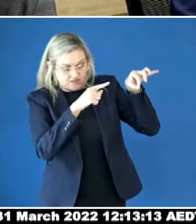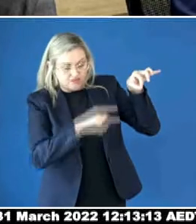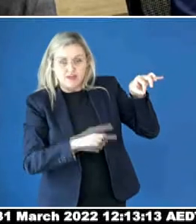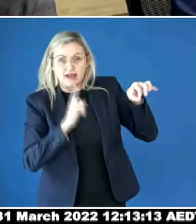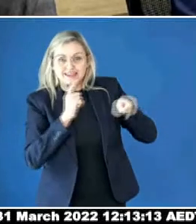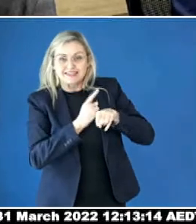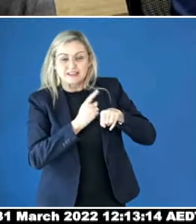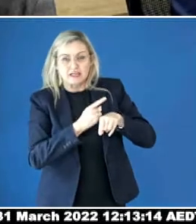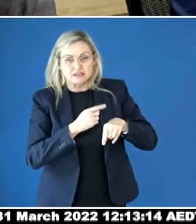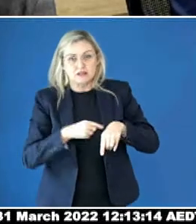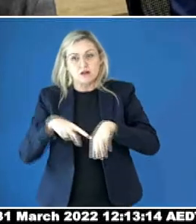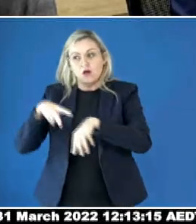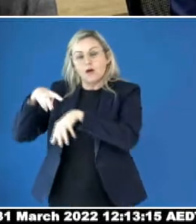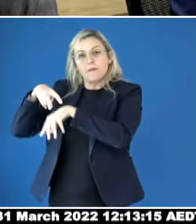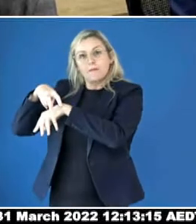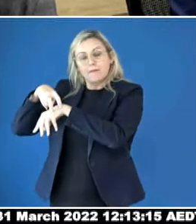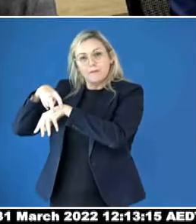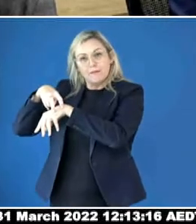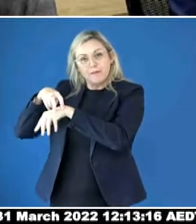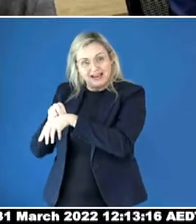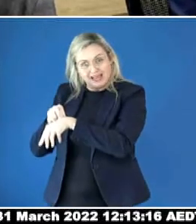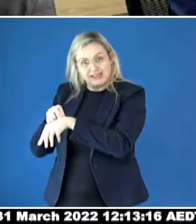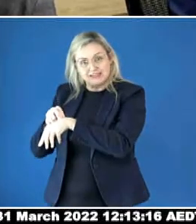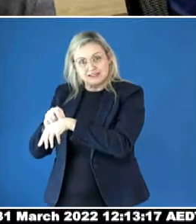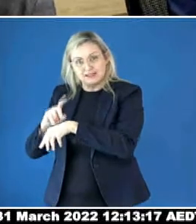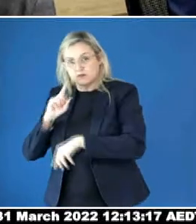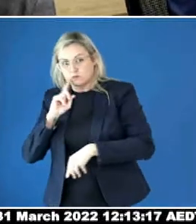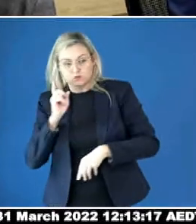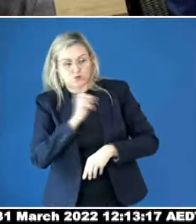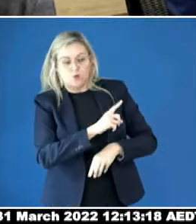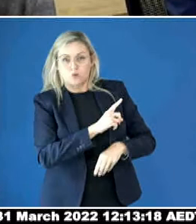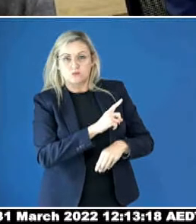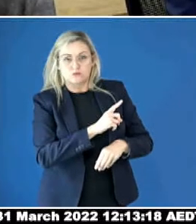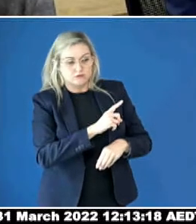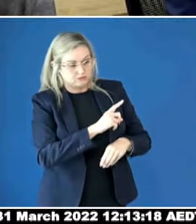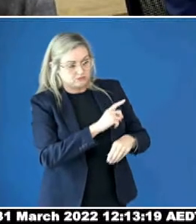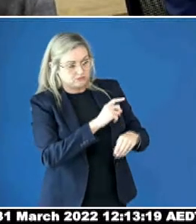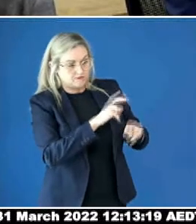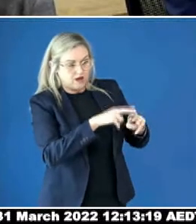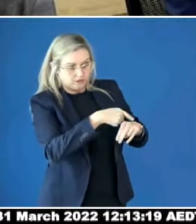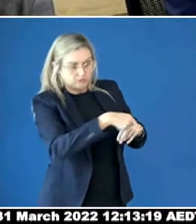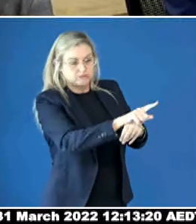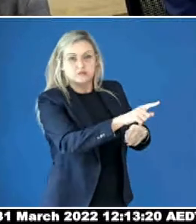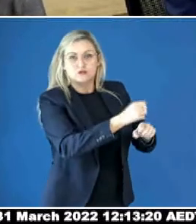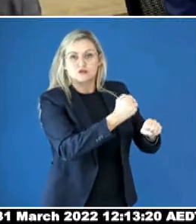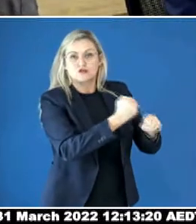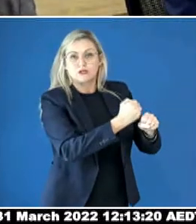that it was the police who ultimately referred Niky to the GP. Yes. MS FRASER: And that there's no other --